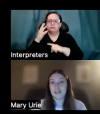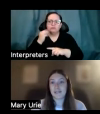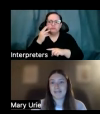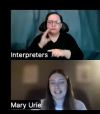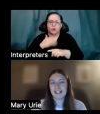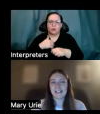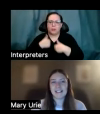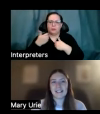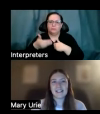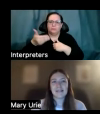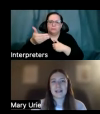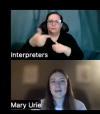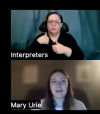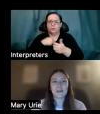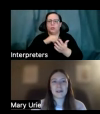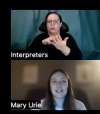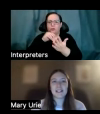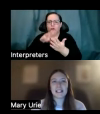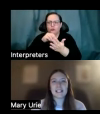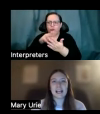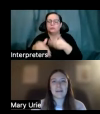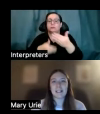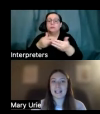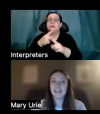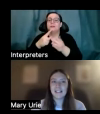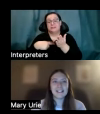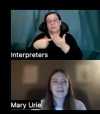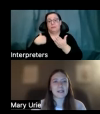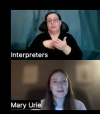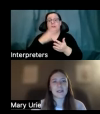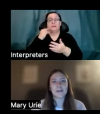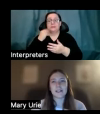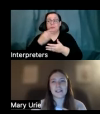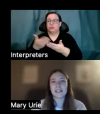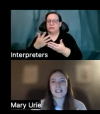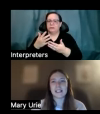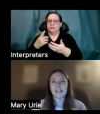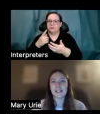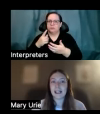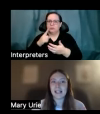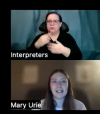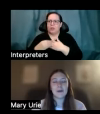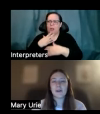learn. And sometimes we experience things that make us angry. Sometimes we experience things that make us sad, or